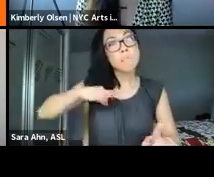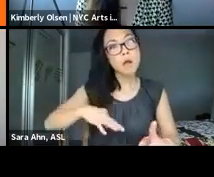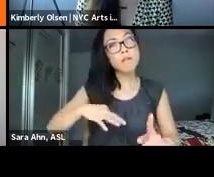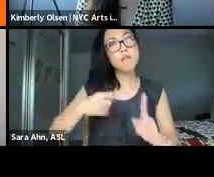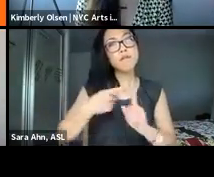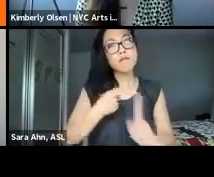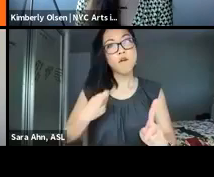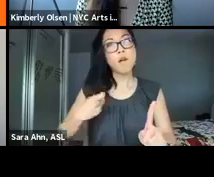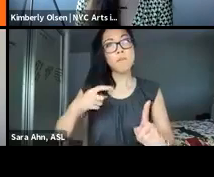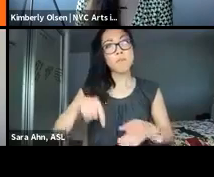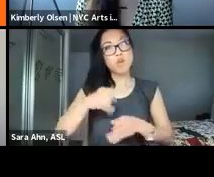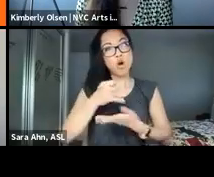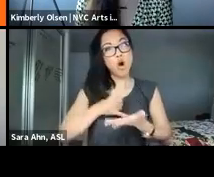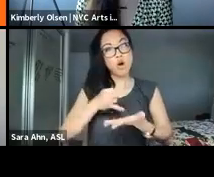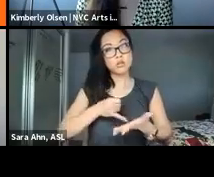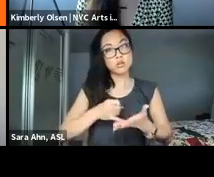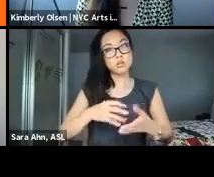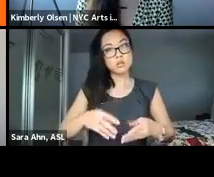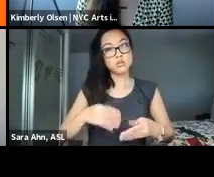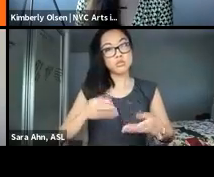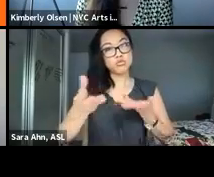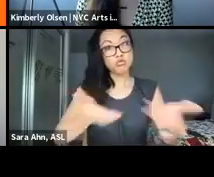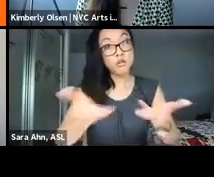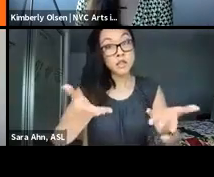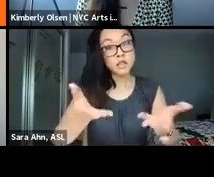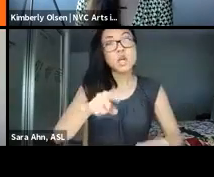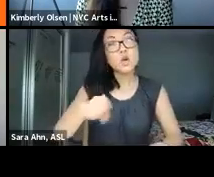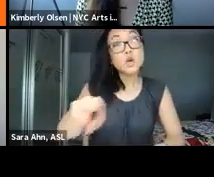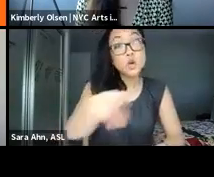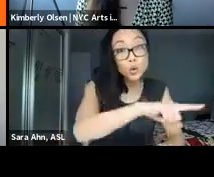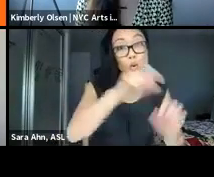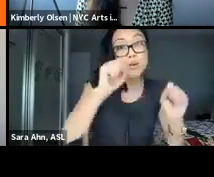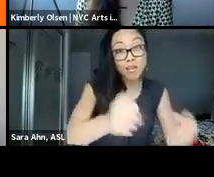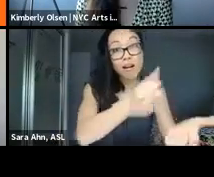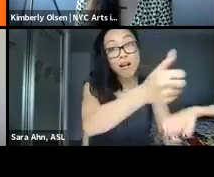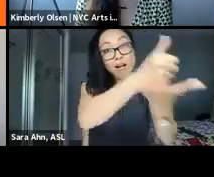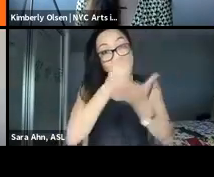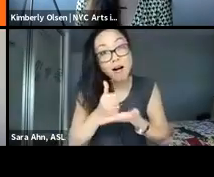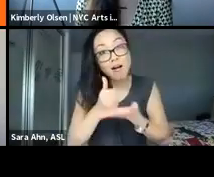a dignified labor that needs to be compensated, budgeted and resourced.